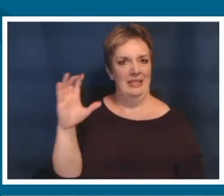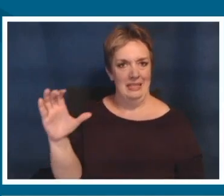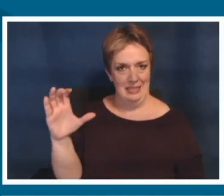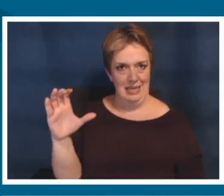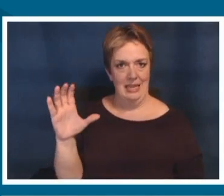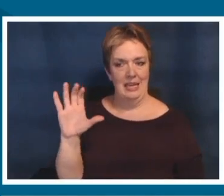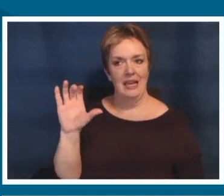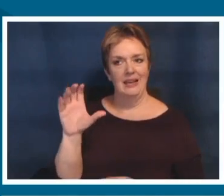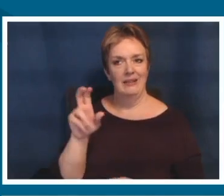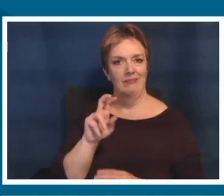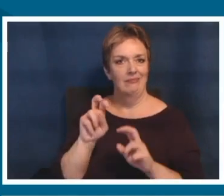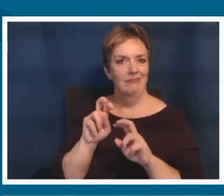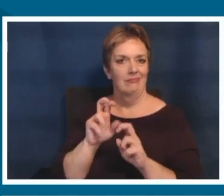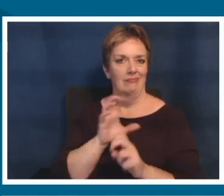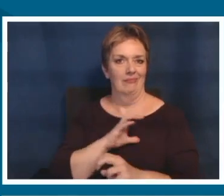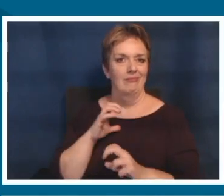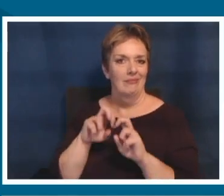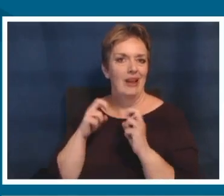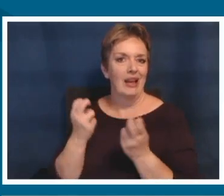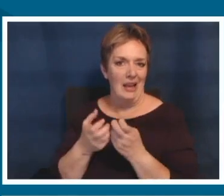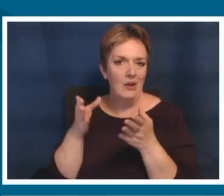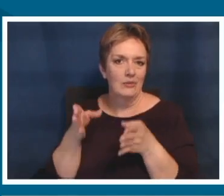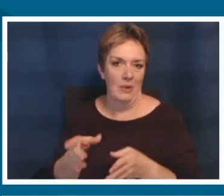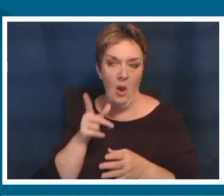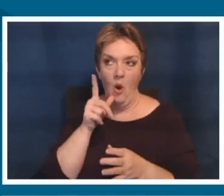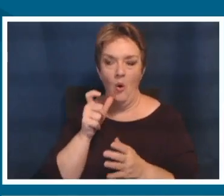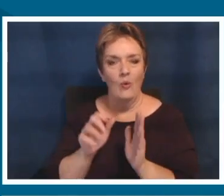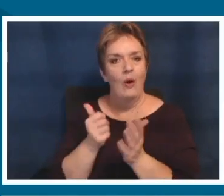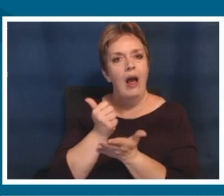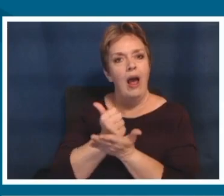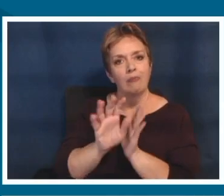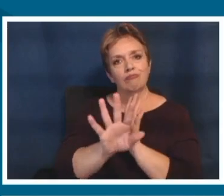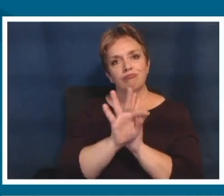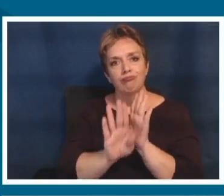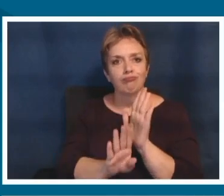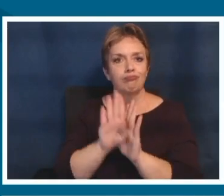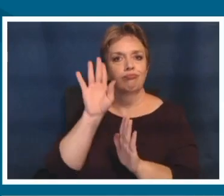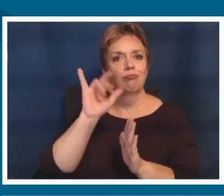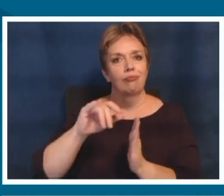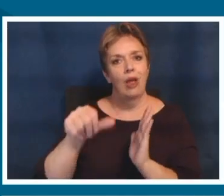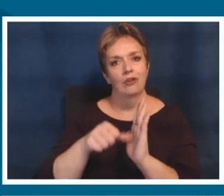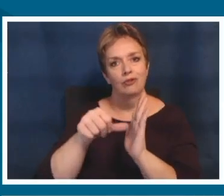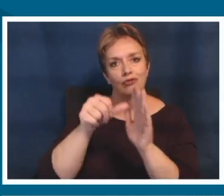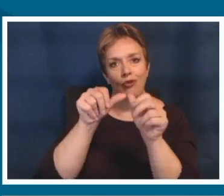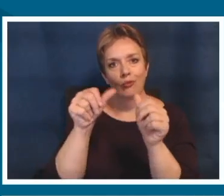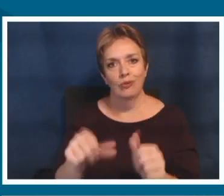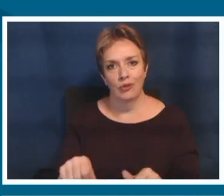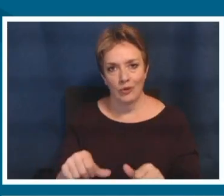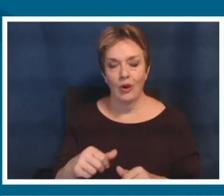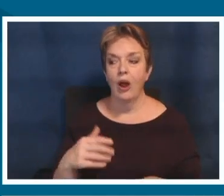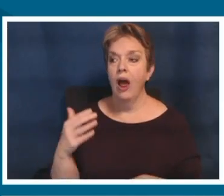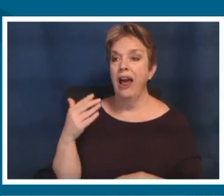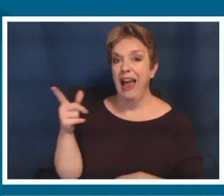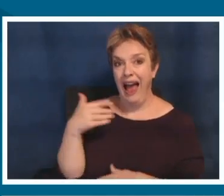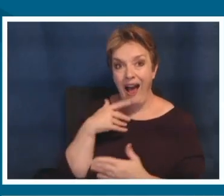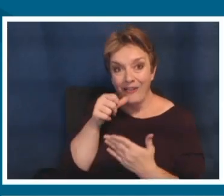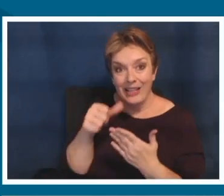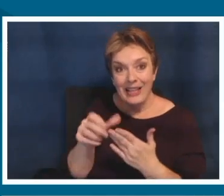letter that he written when he was a civil rights organizer in mississippi and kids had access to that letter so